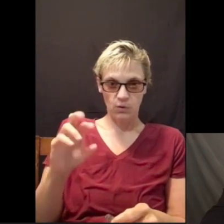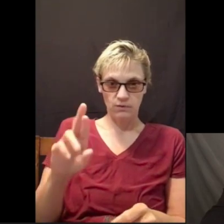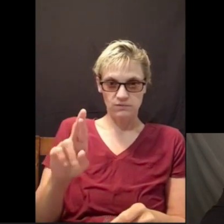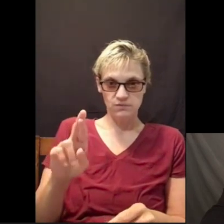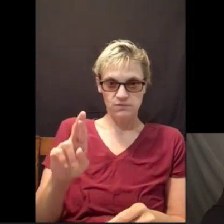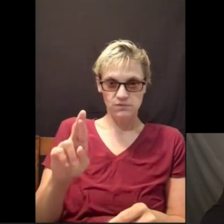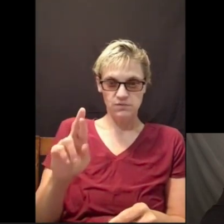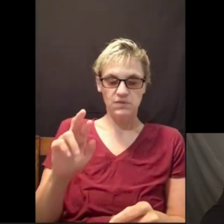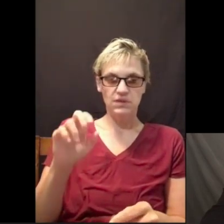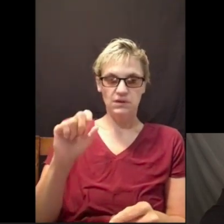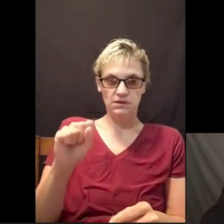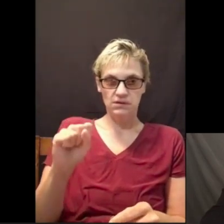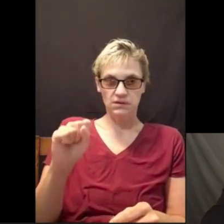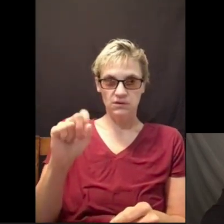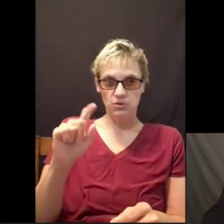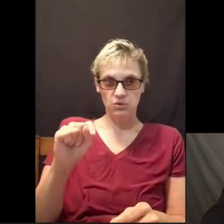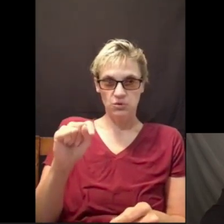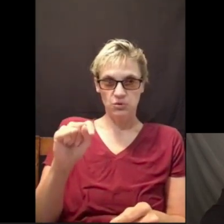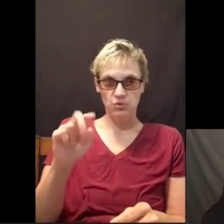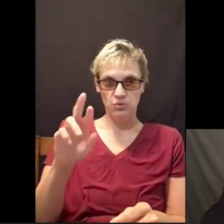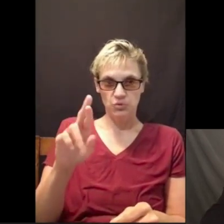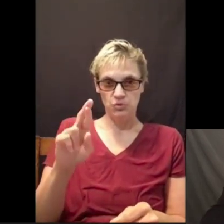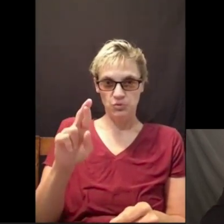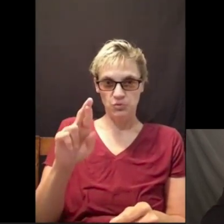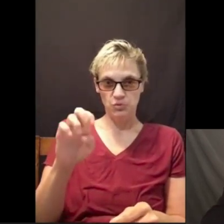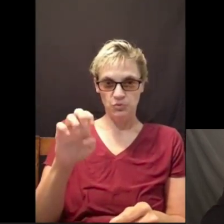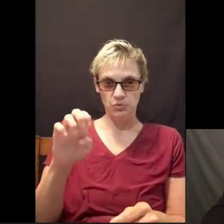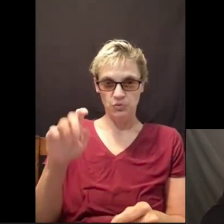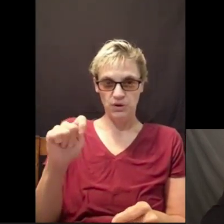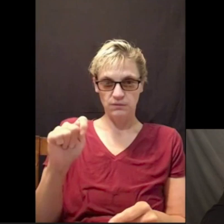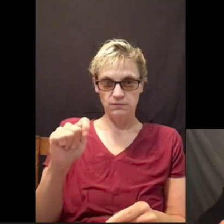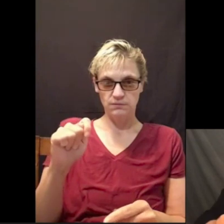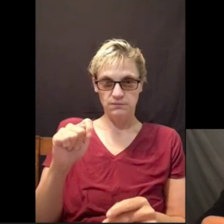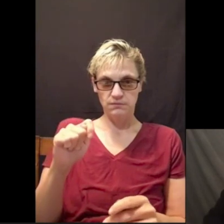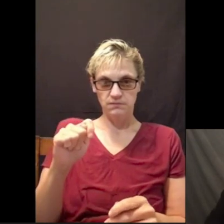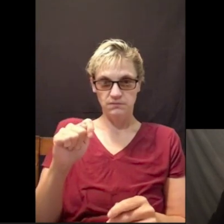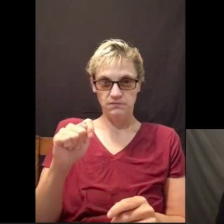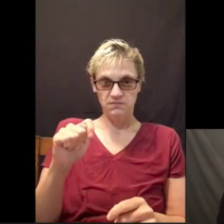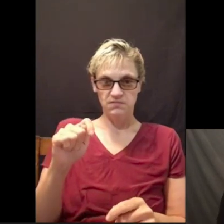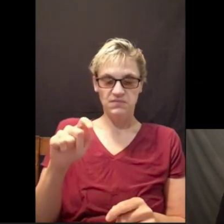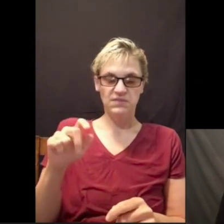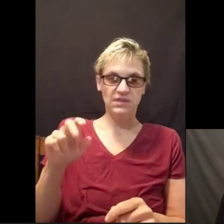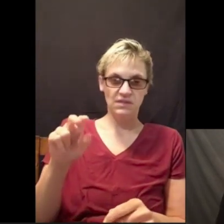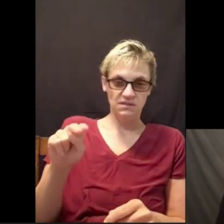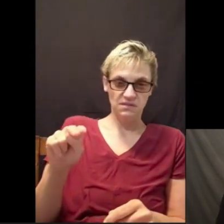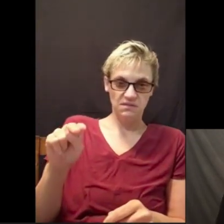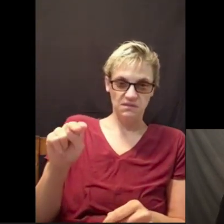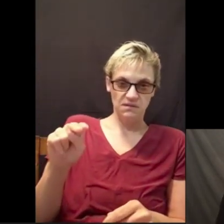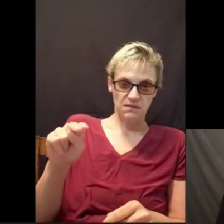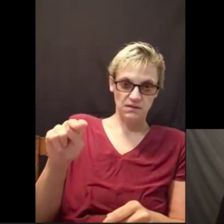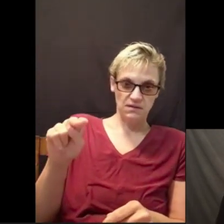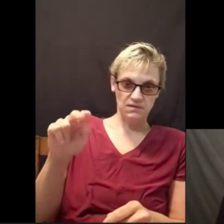That's called Colorstreet Nails.